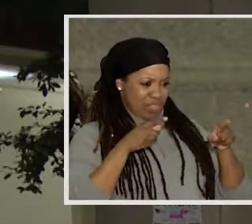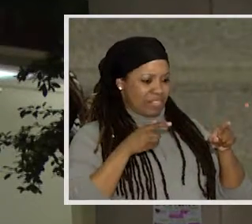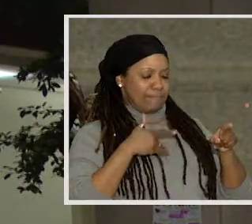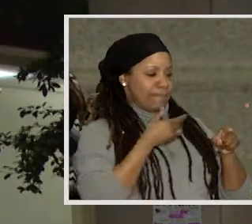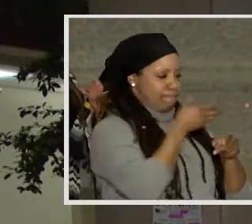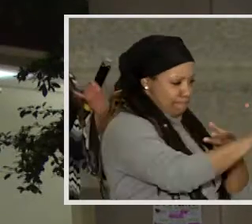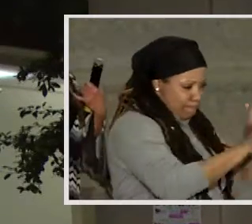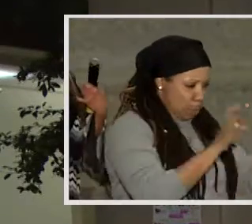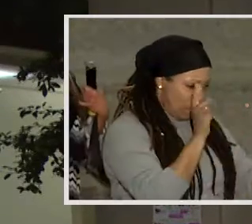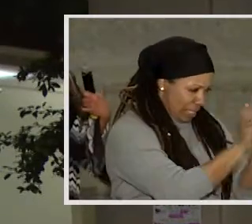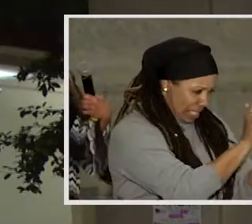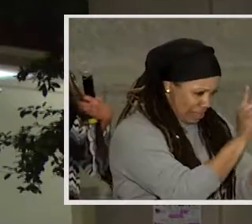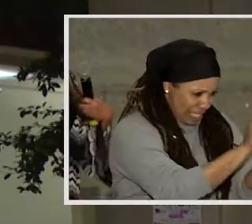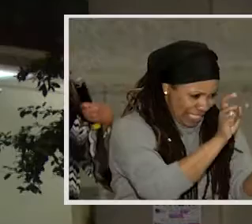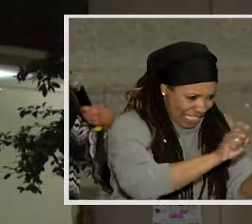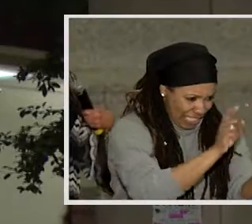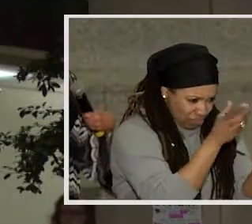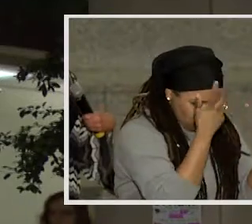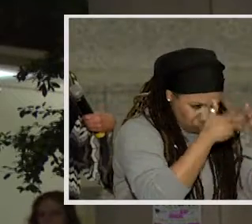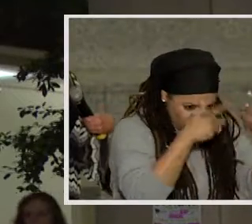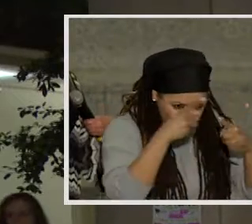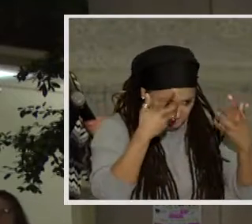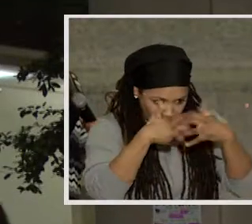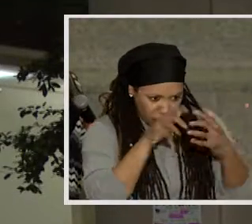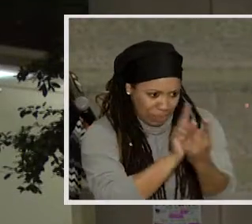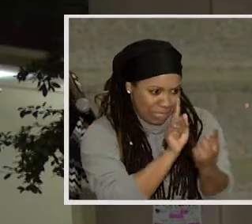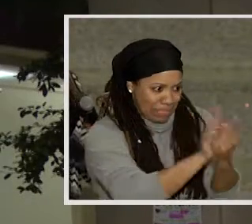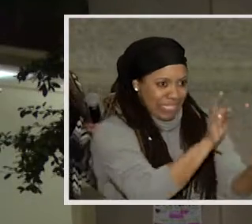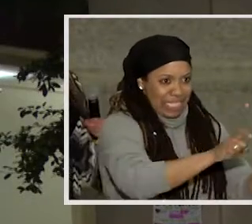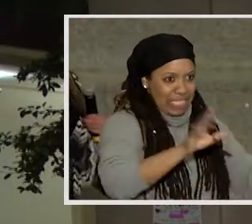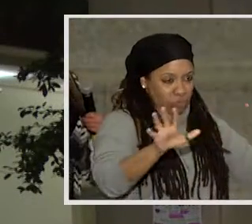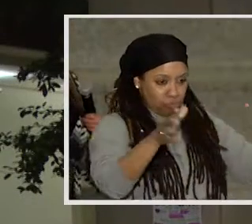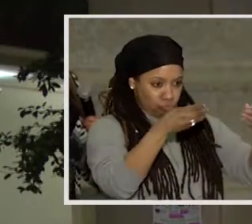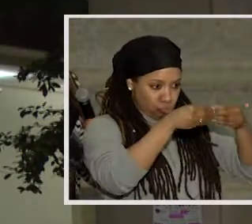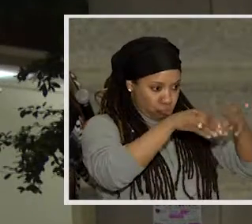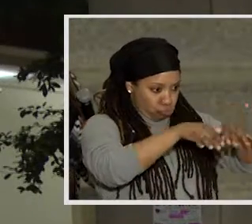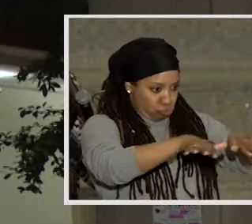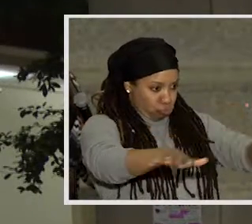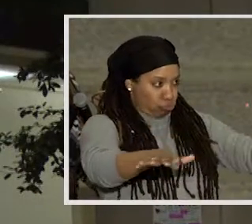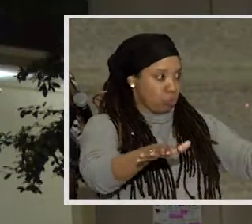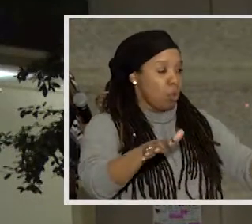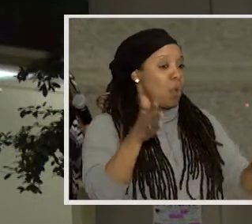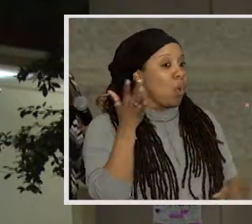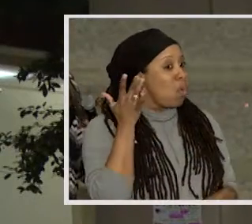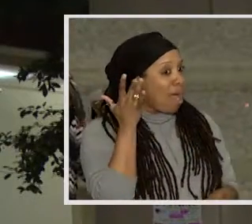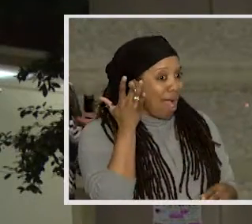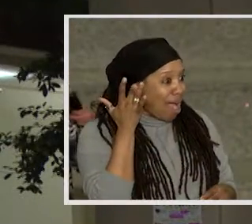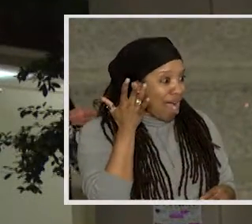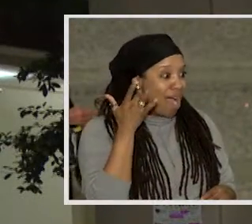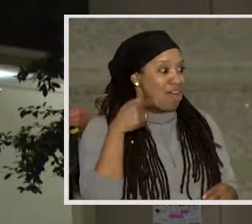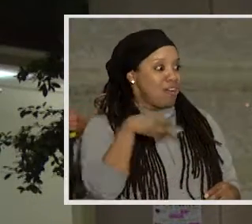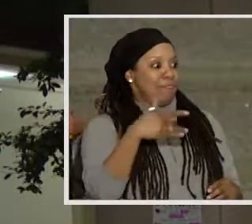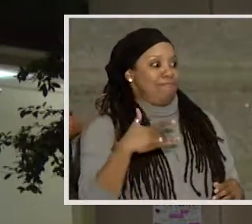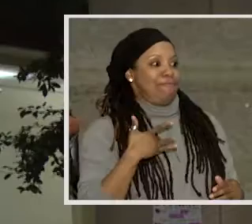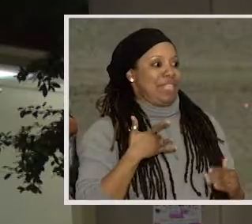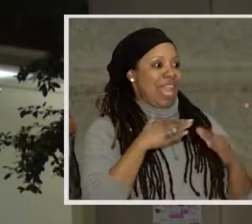REASON WE TOOK A LITTLE MONEY OFF OF EDUCATION BECAUSE AS A TEACHER AT OUR TABLE RECOGNIZED YOU CAN DO A BETTER JOB